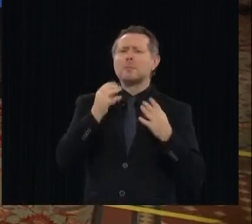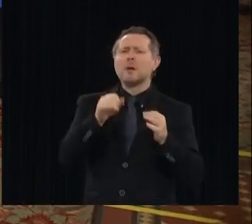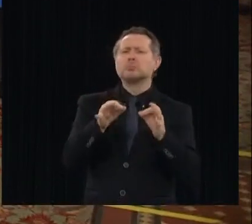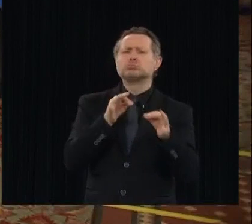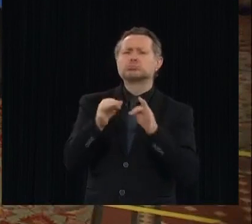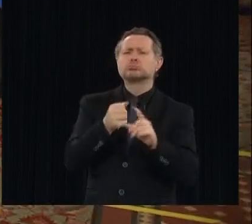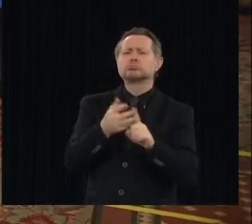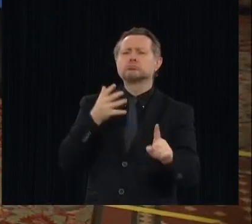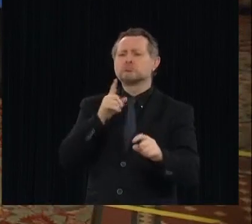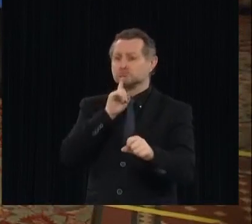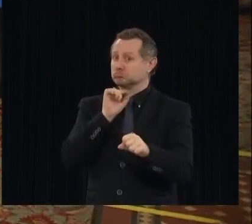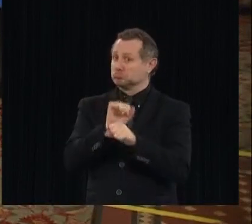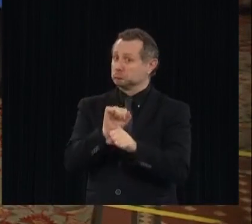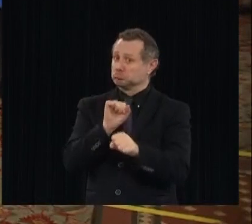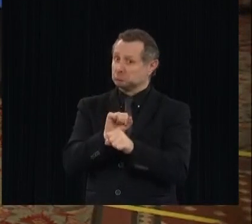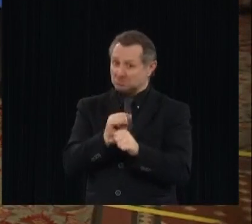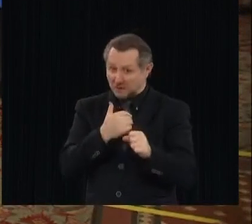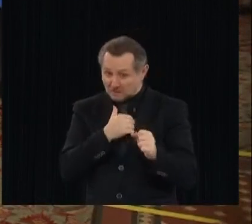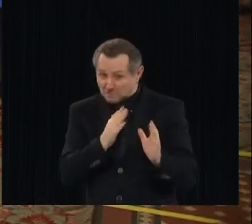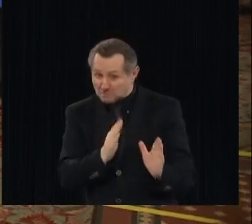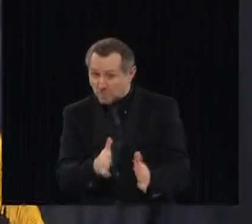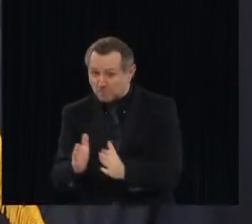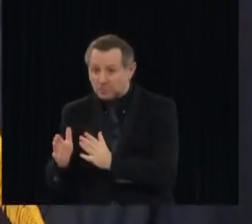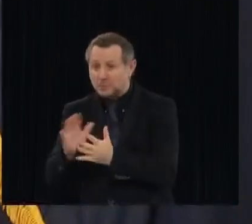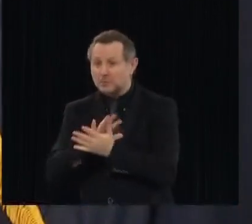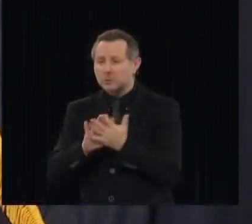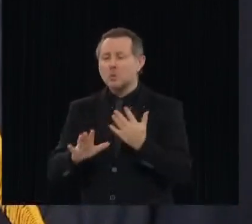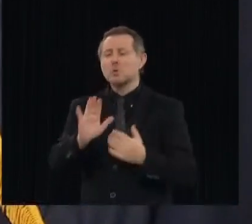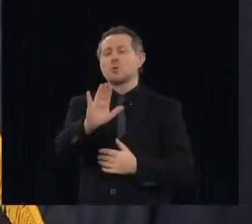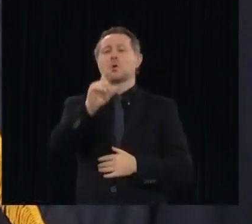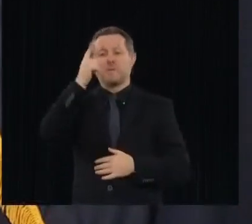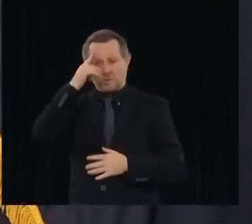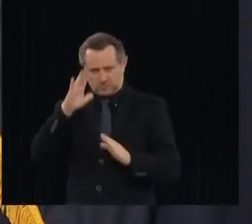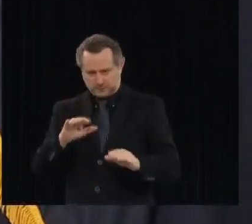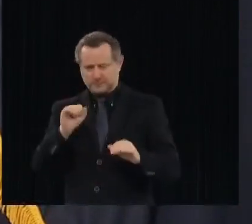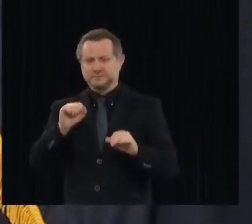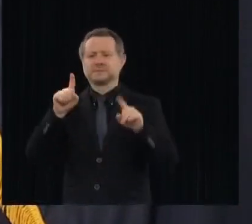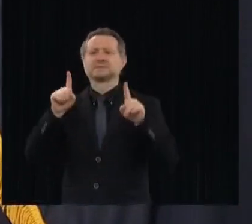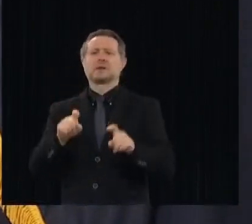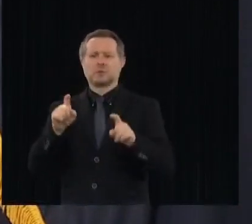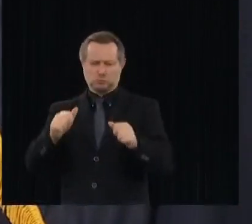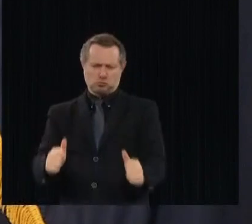NOW IT APPEARS A LOT OF THOSE CAPABILITIES HAVE COME ONLINE,